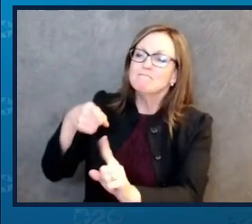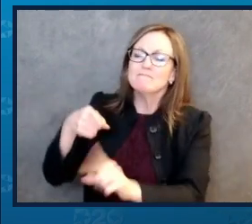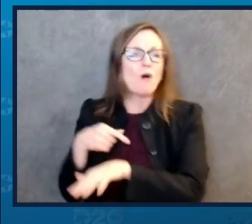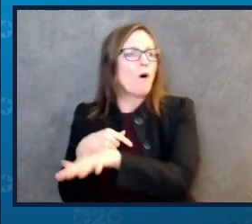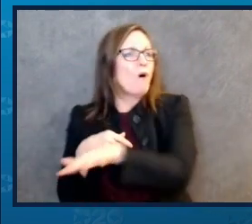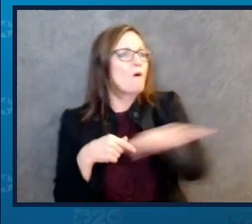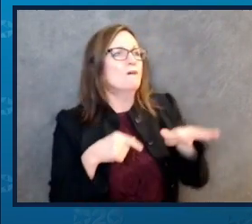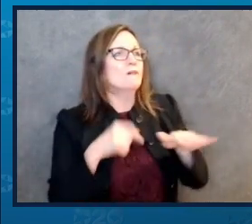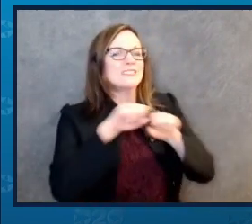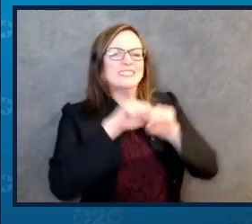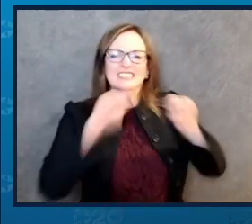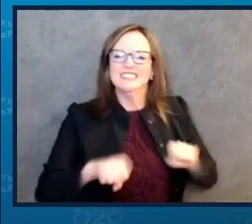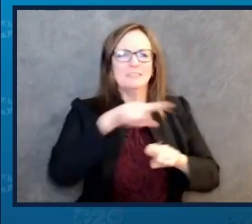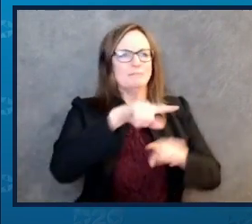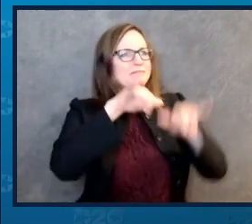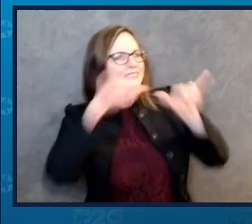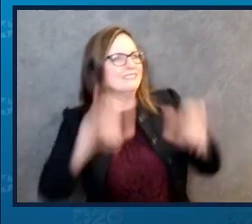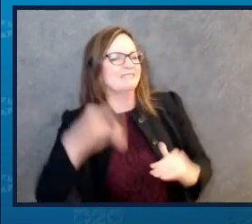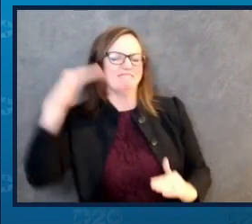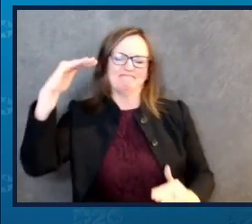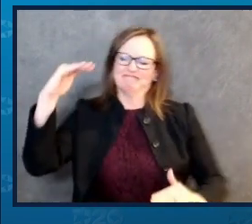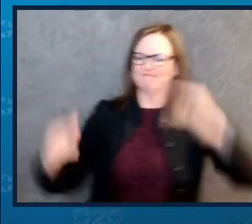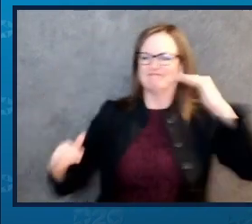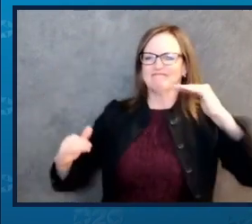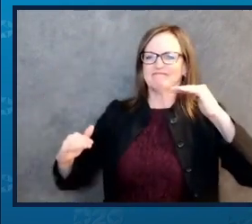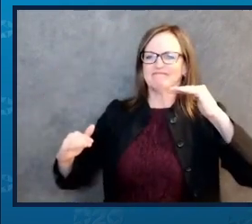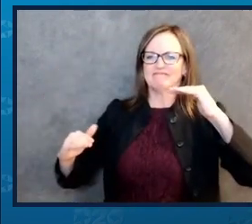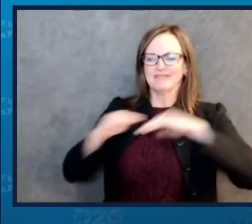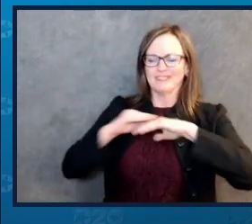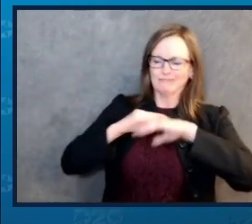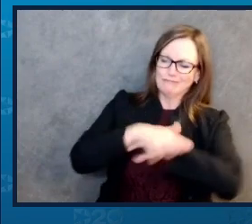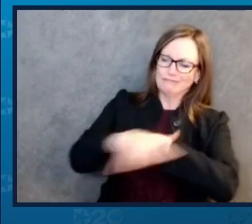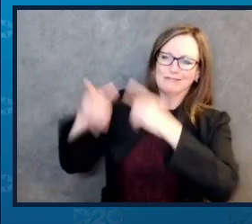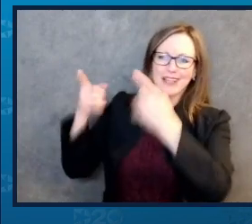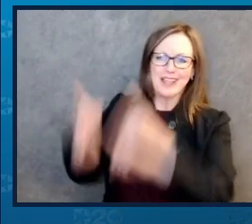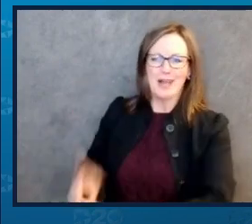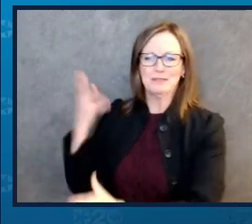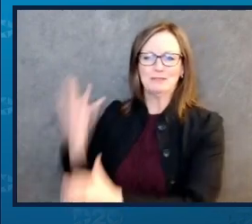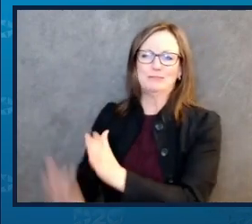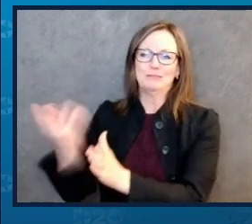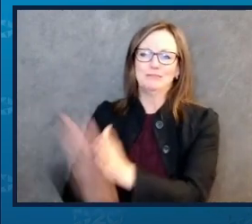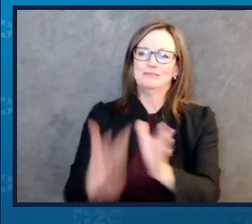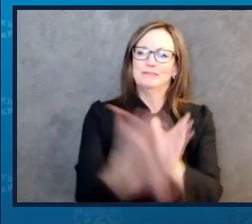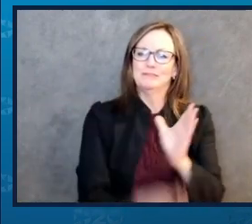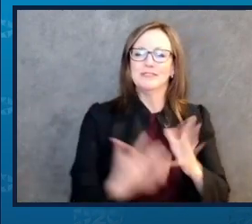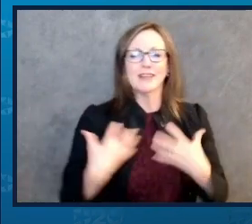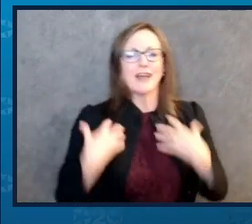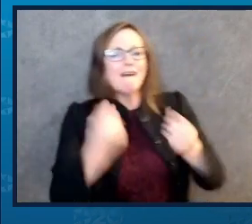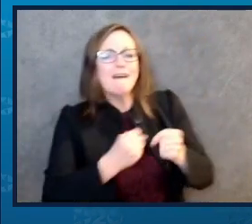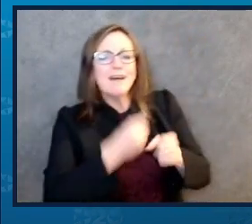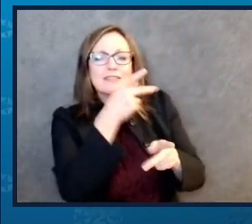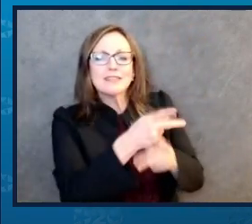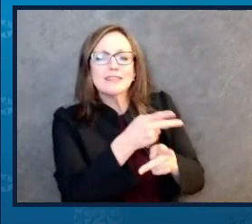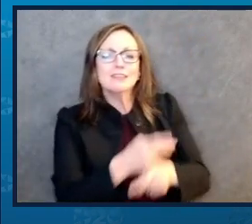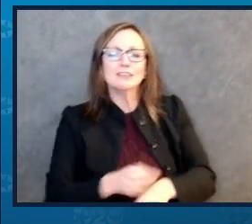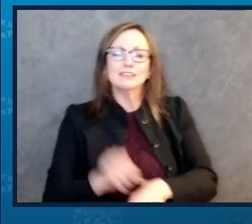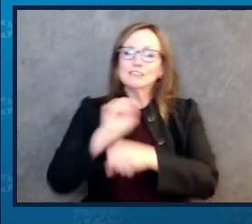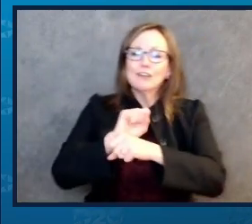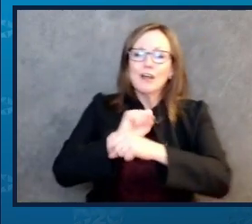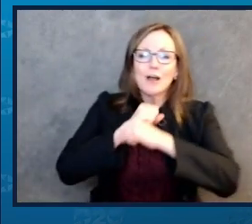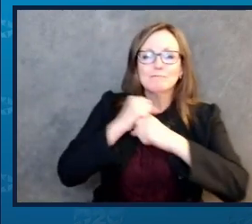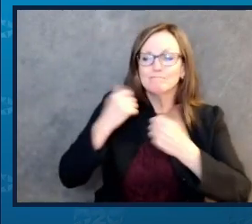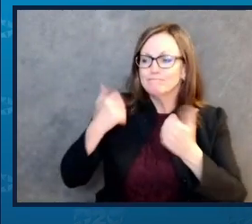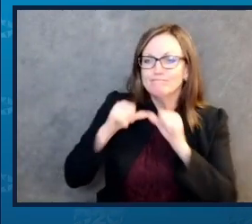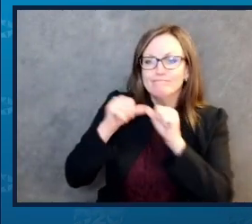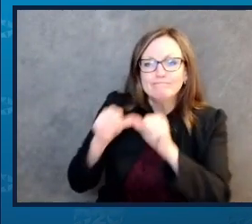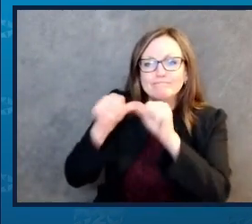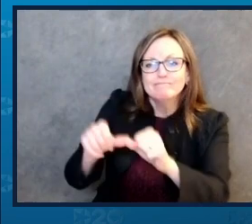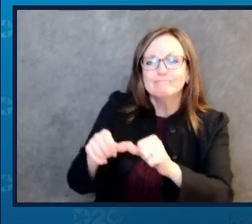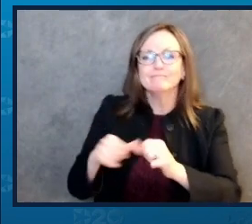HOUSING, JOB SECURITY, AND